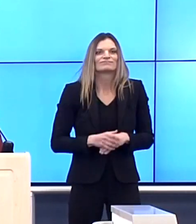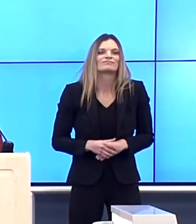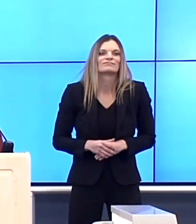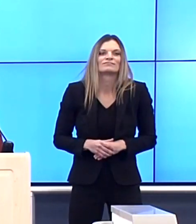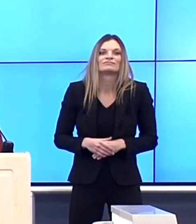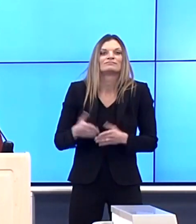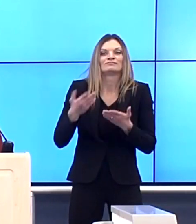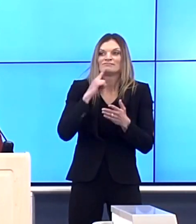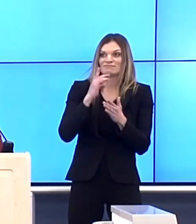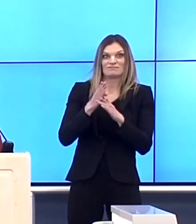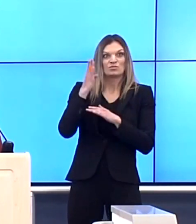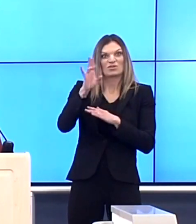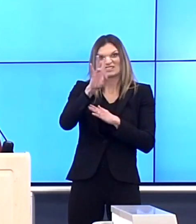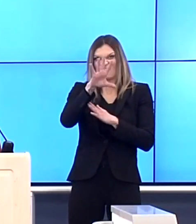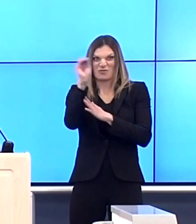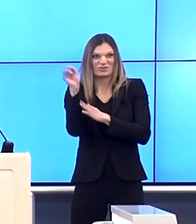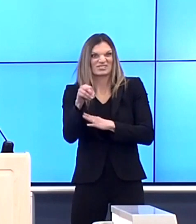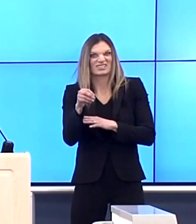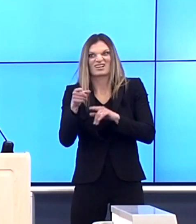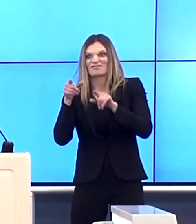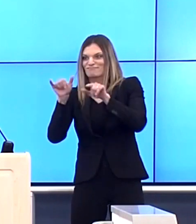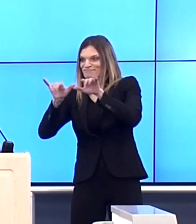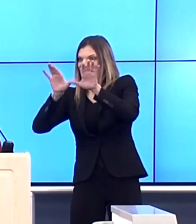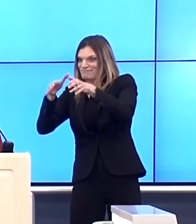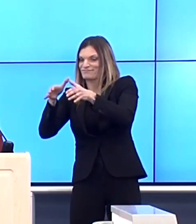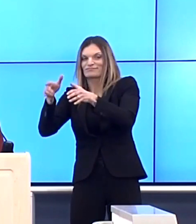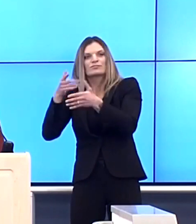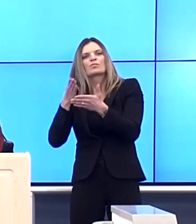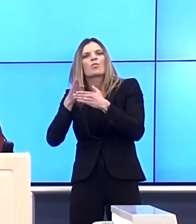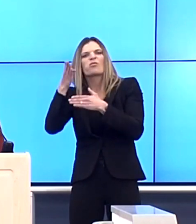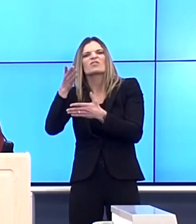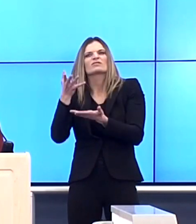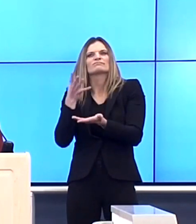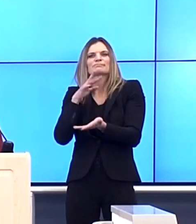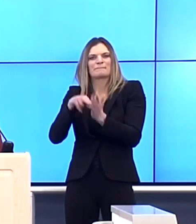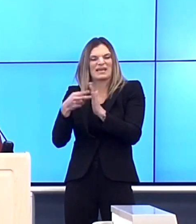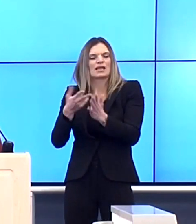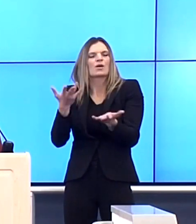INDIVIDUAL CASES ASSOCIATED WITH THESE OUTBREAKS, ALMOST TWO THESE OUTBREAKS, ALMOST TWO THIRDS OF THOSE ARE ASSOCIATED THIRDS OF THOSE ARE ASSOCIATED WITH HIGH SCHOOLS.